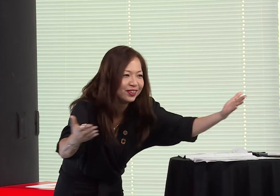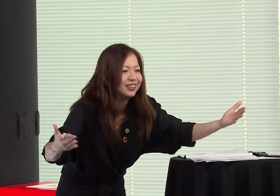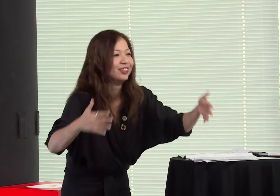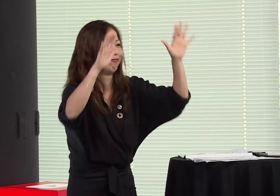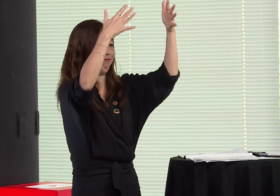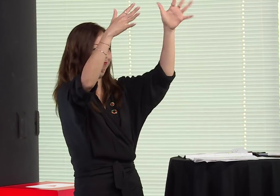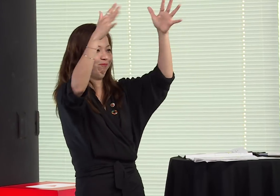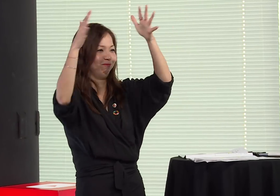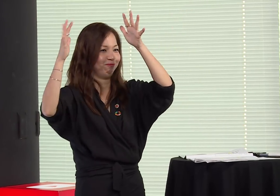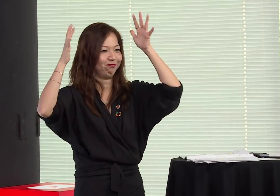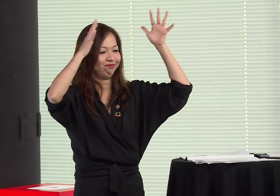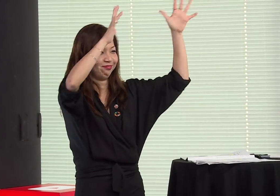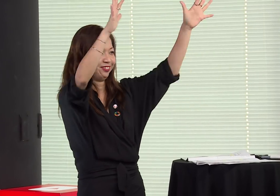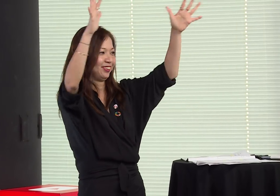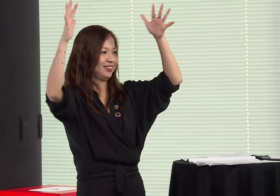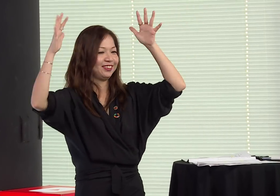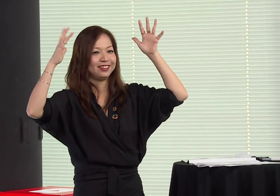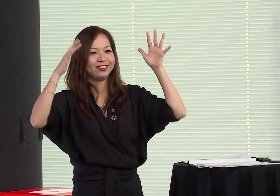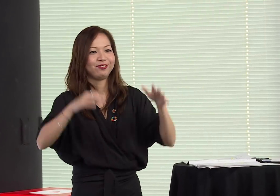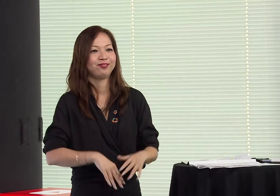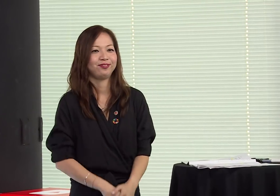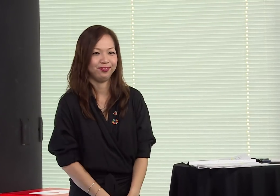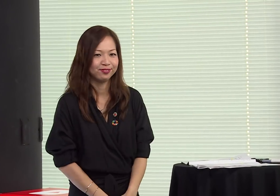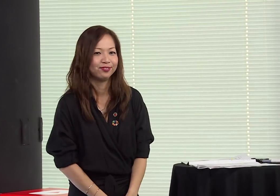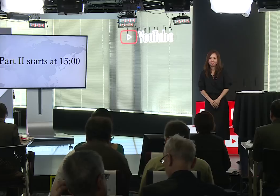I hope that you enjoyed the first half of today's celebrations.